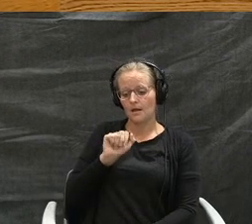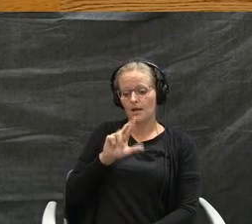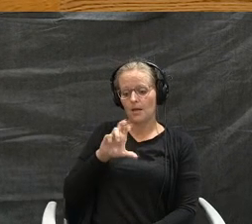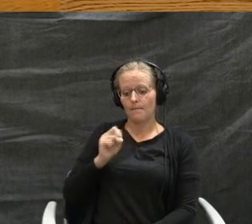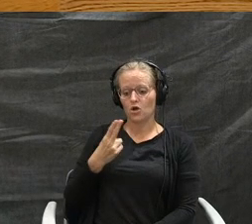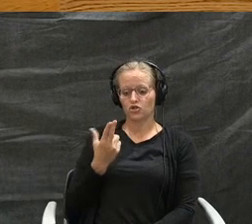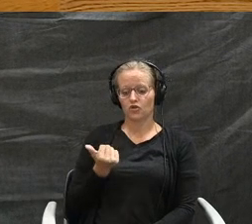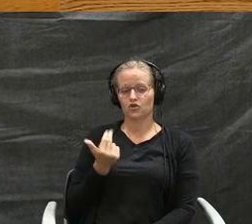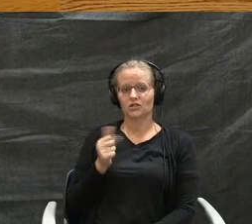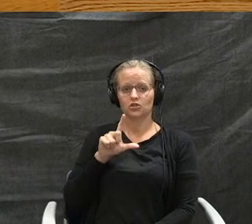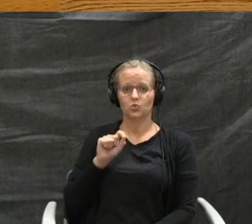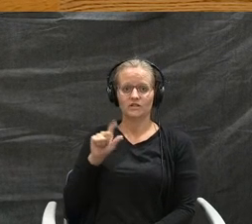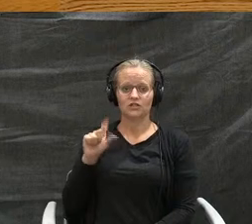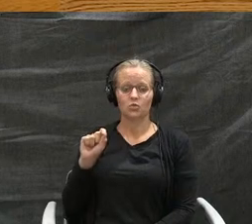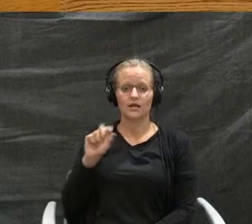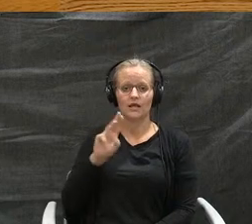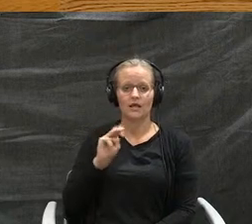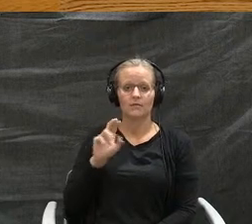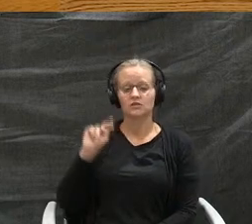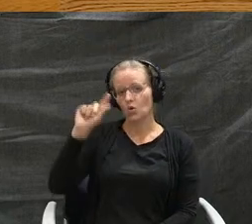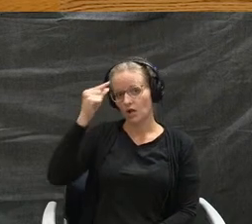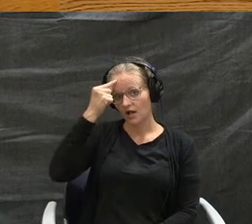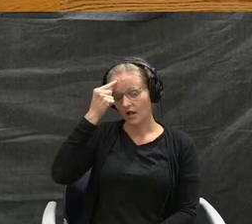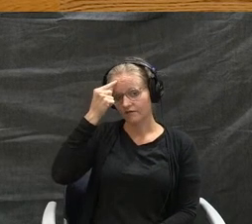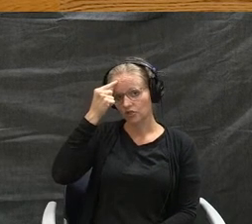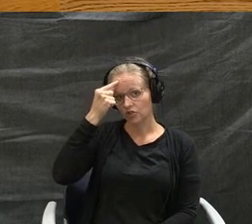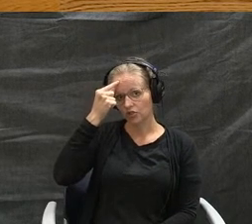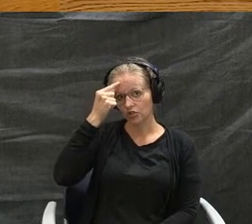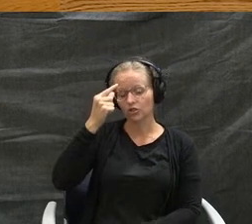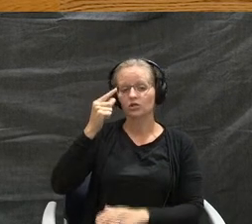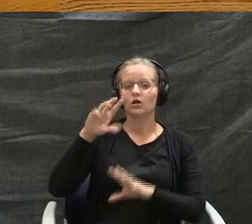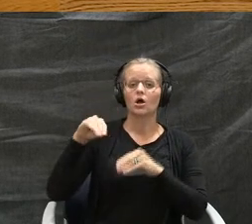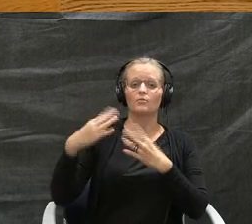Walz issued emergency executive order 20 dash 01, which declared